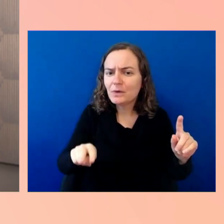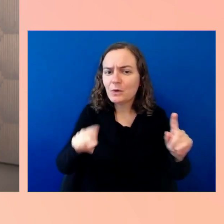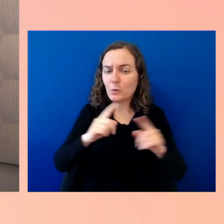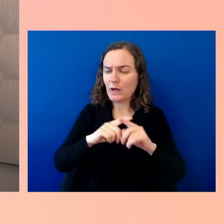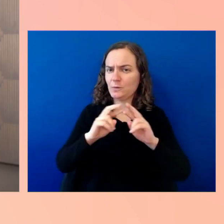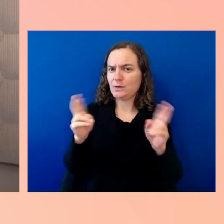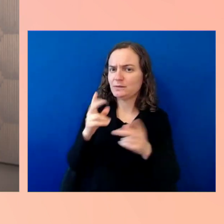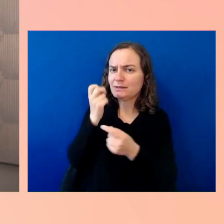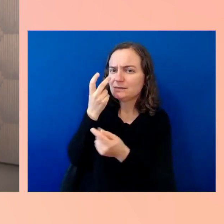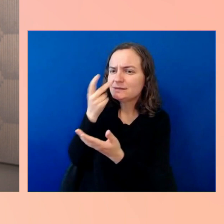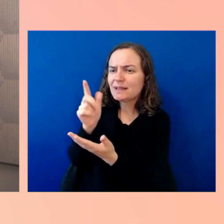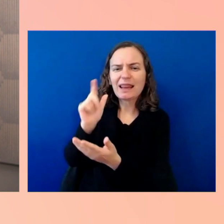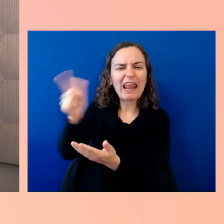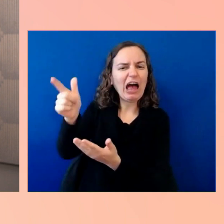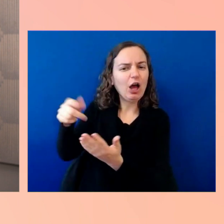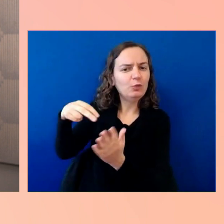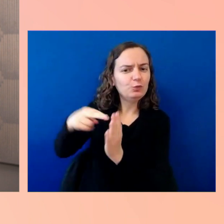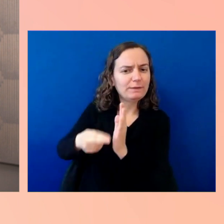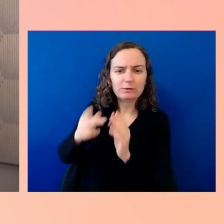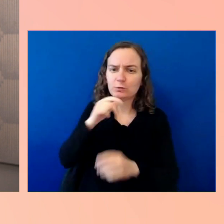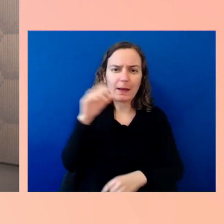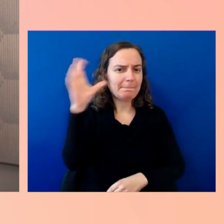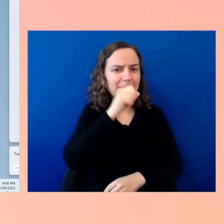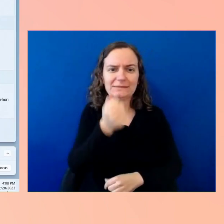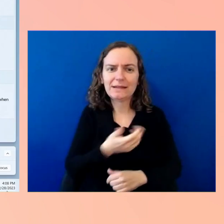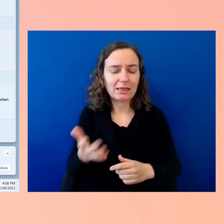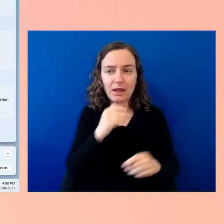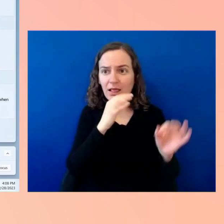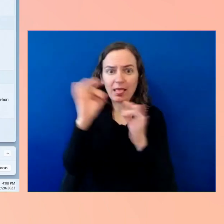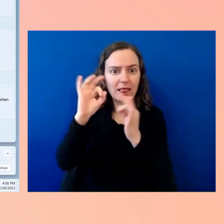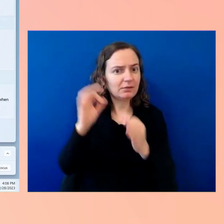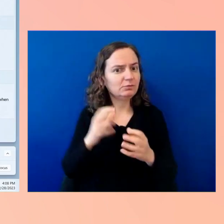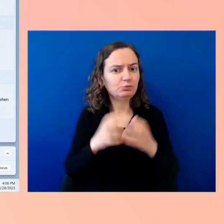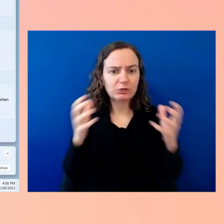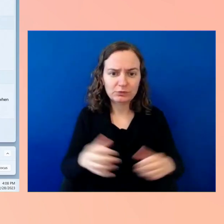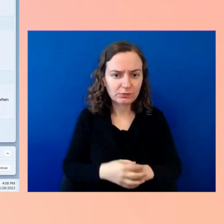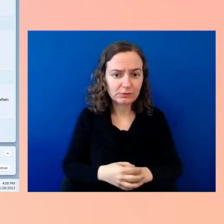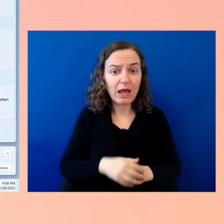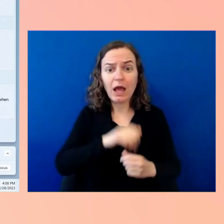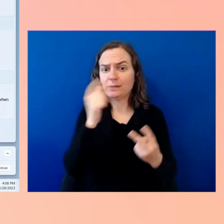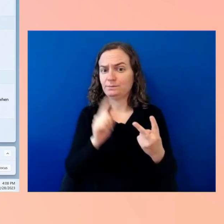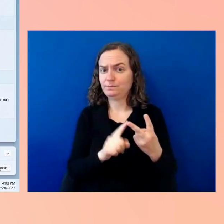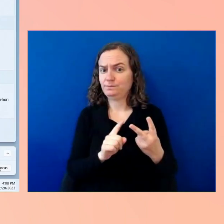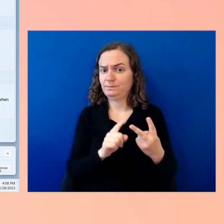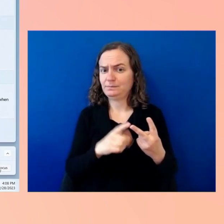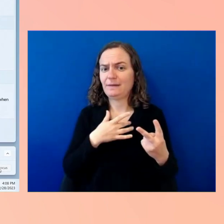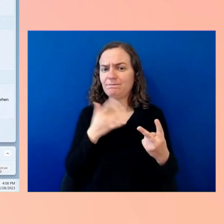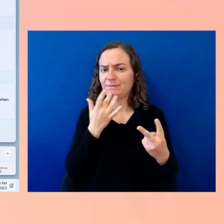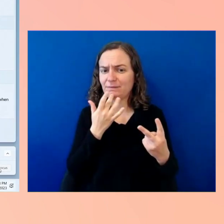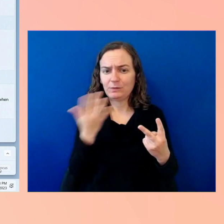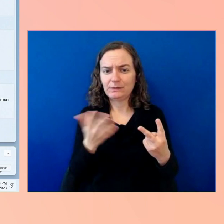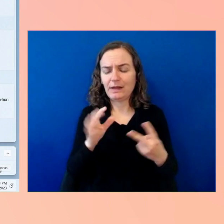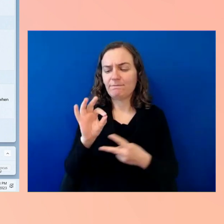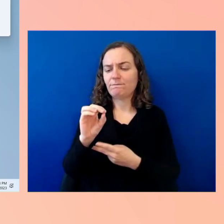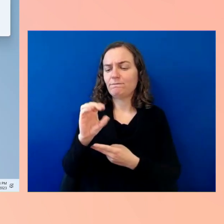Another favorite of mine is Focus Sessions. You turn it on and you turn off the destraction. When you're in a focus session,